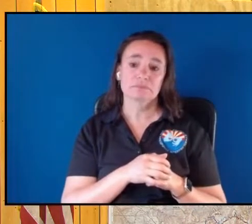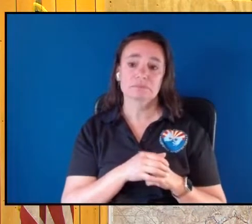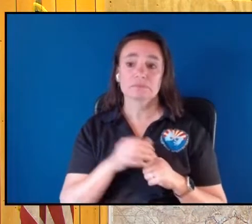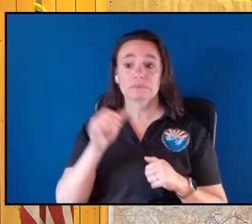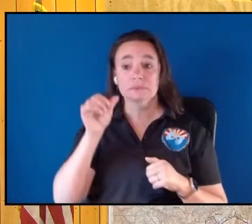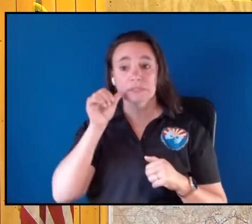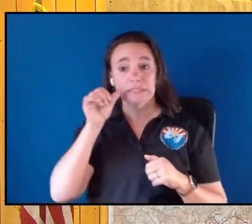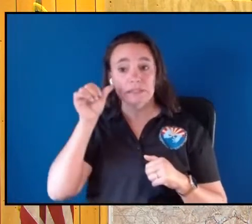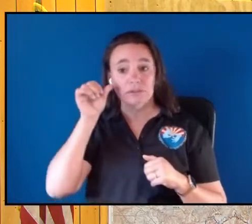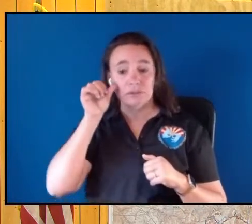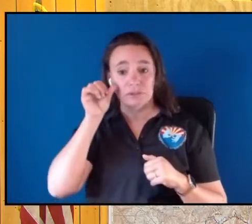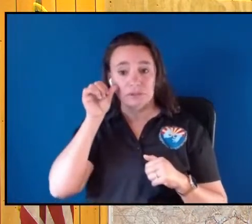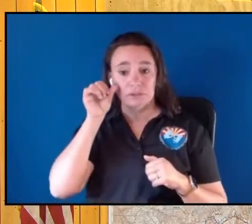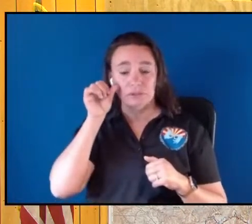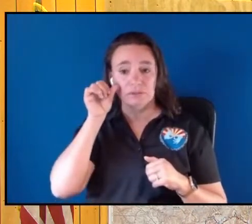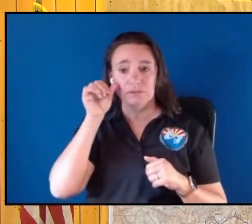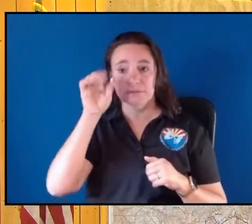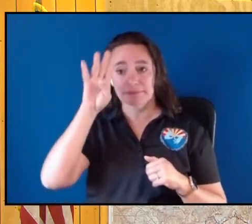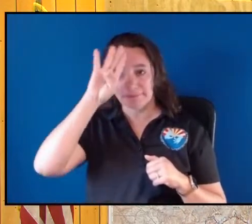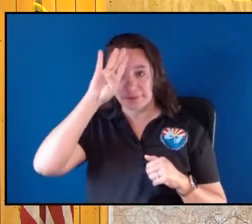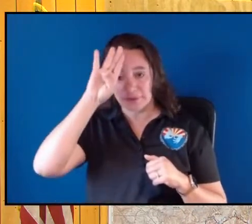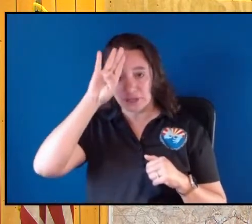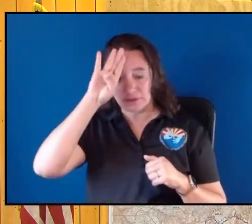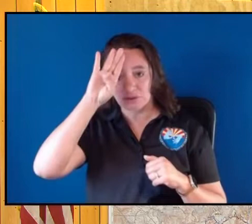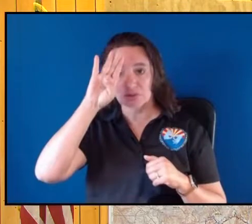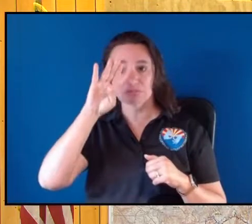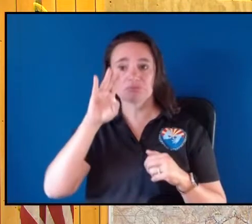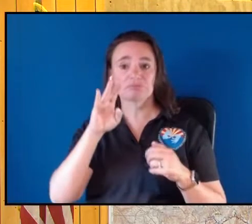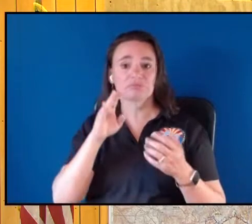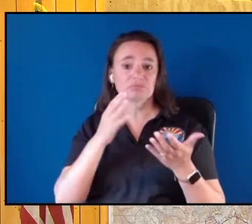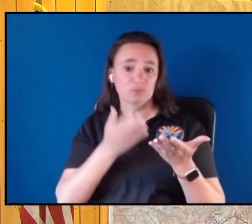Yesterday, crews and and resources were really doing a lot of backhaul